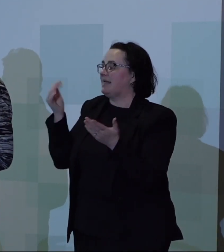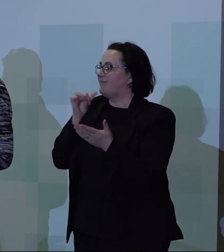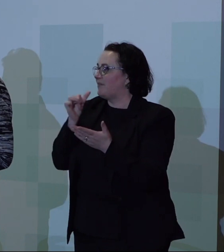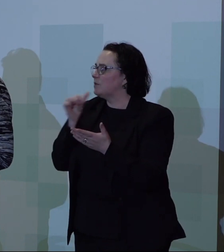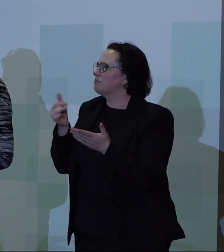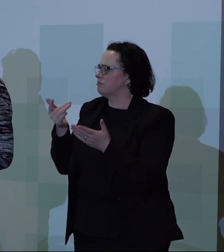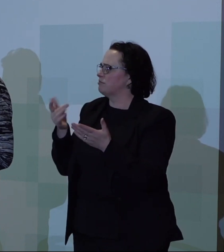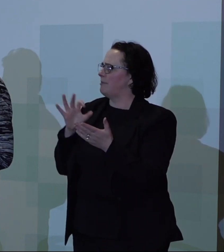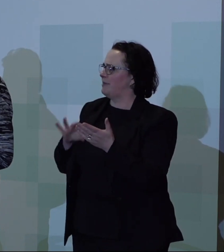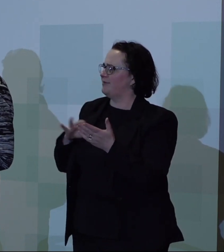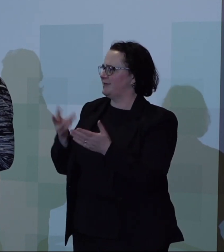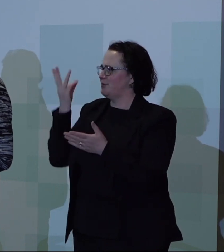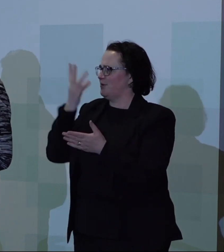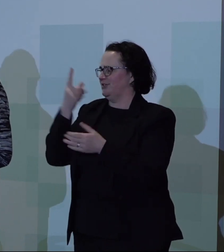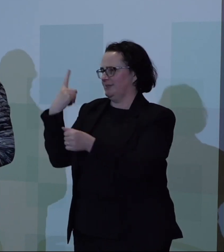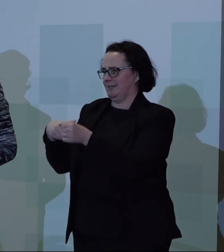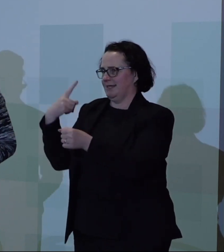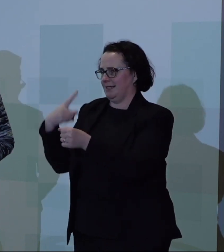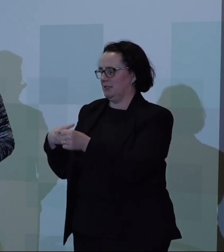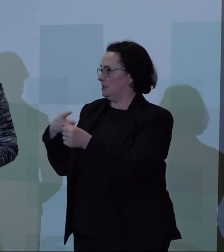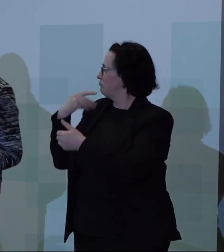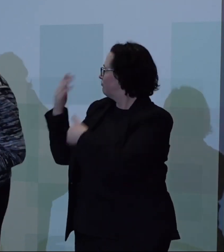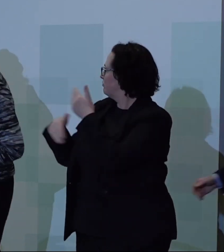from a second watching so we're just going to run the video now please Darren thank you.